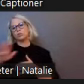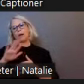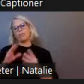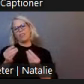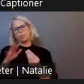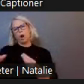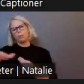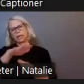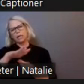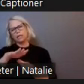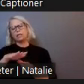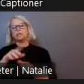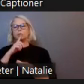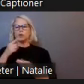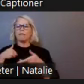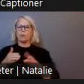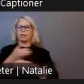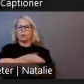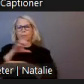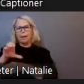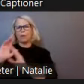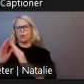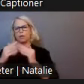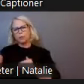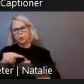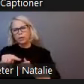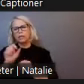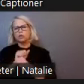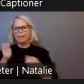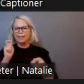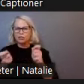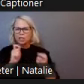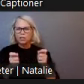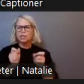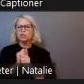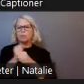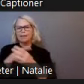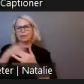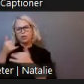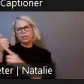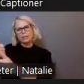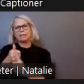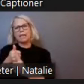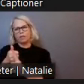Some of the method that we will continue to expand on, we are able to attend some community